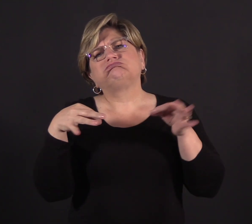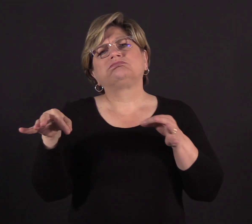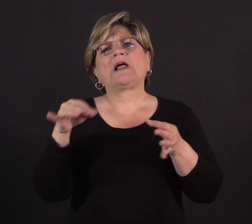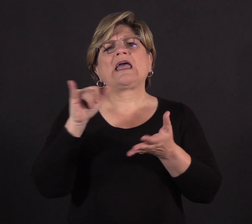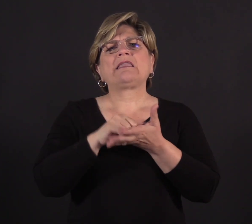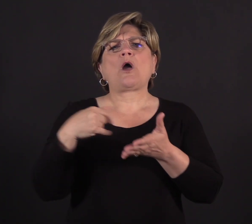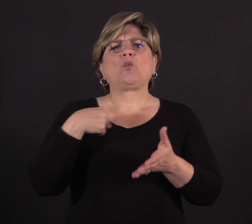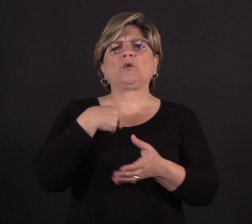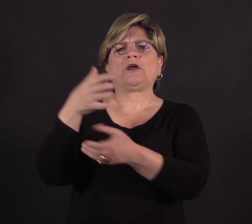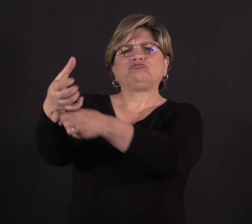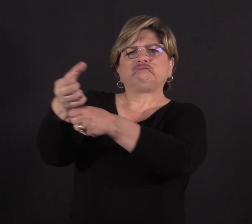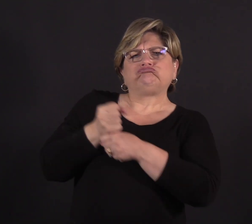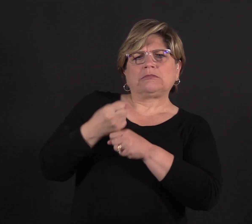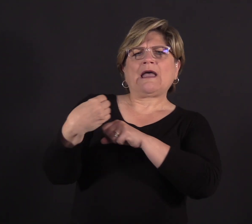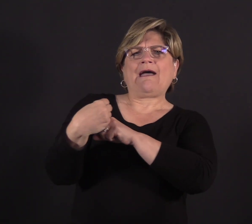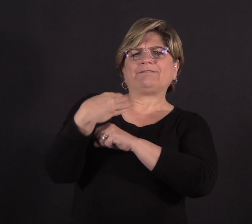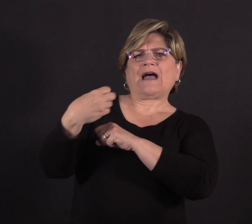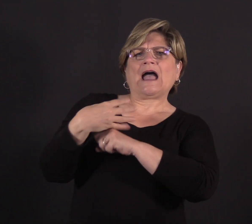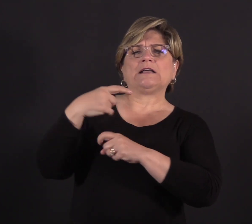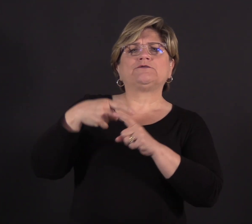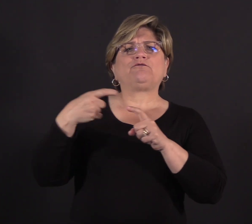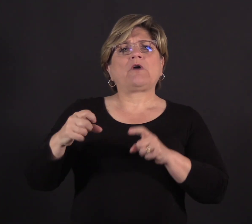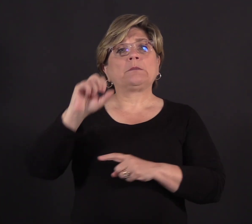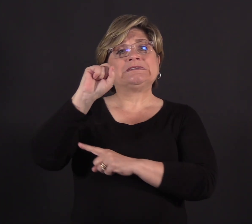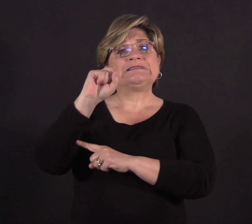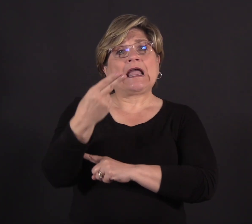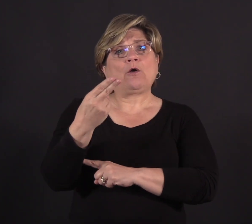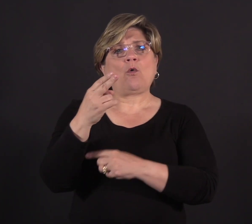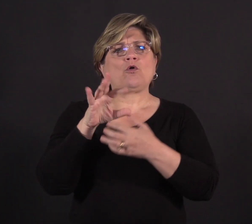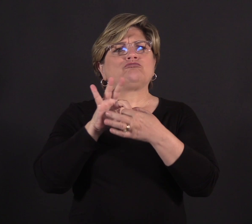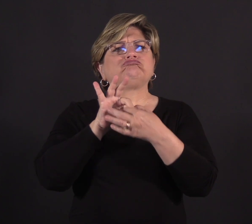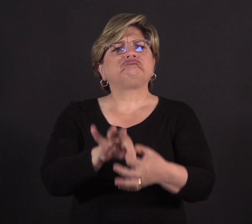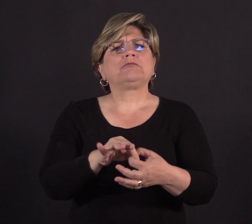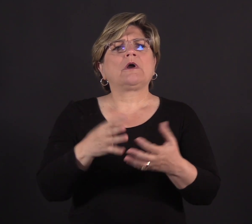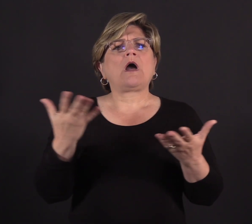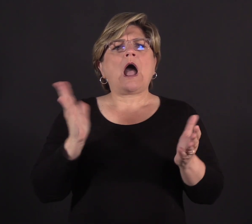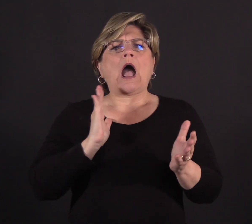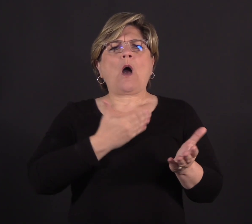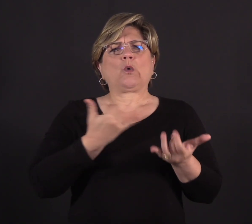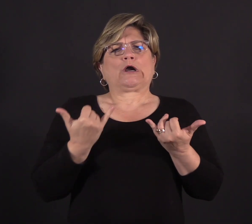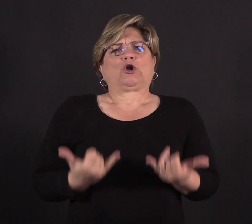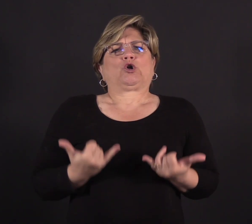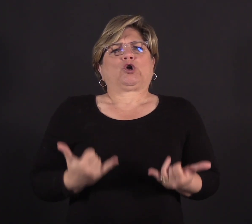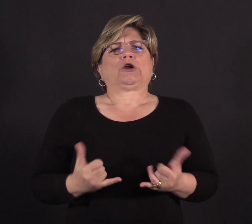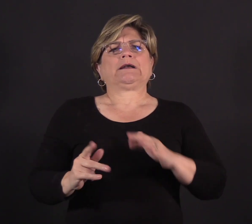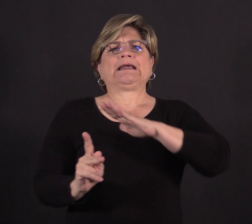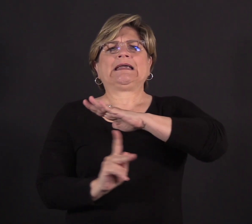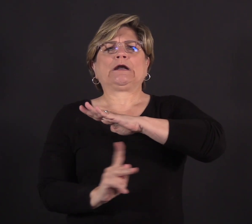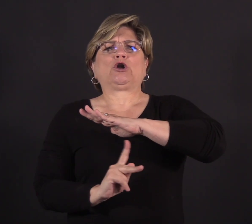we received advice from stakeholders regarding our current kindergarten readiness system,